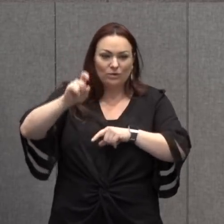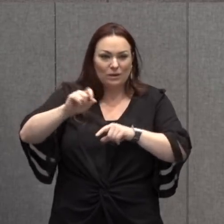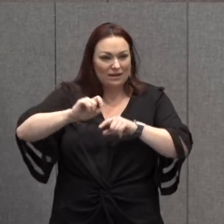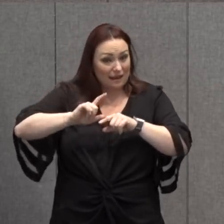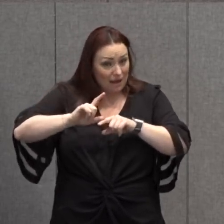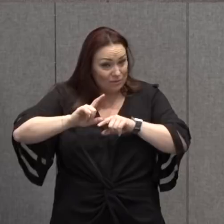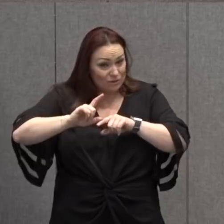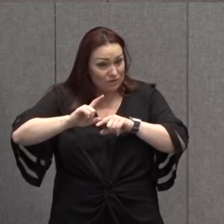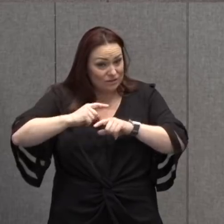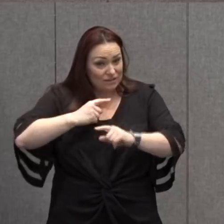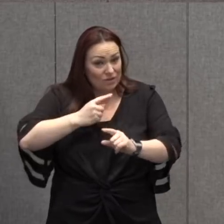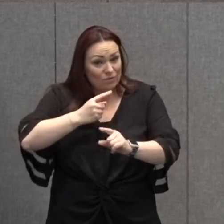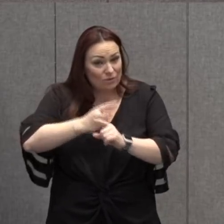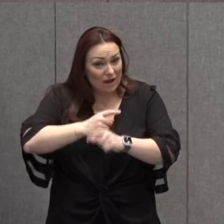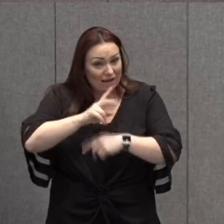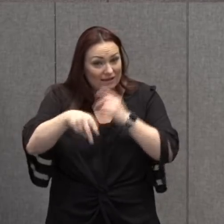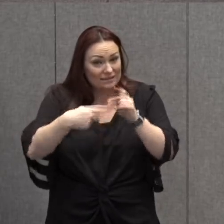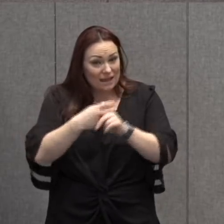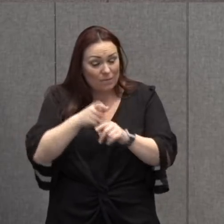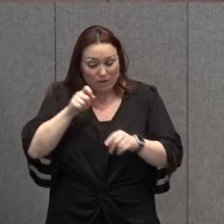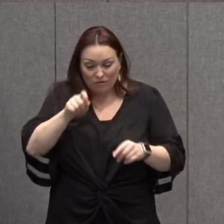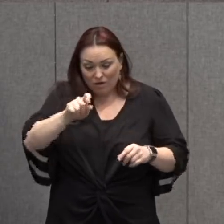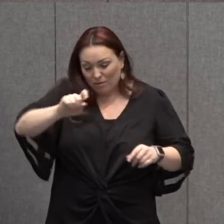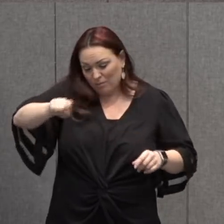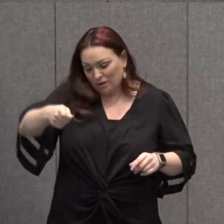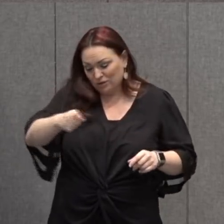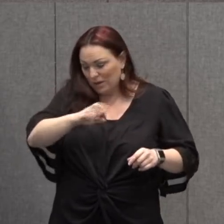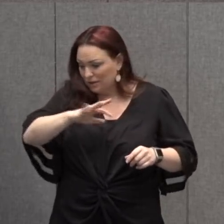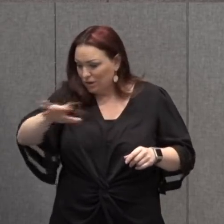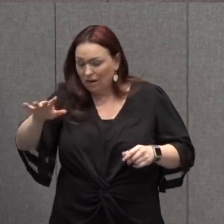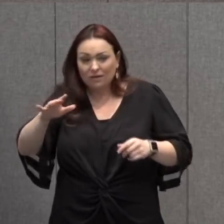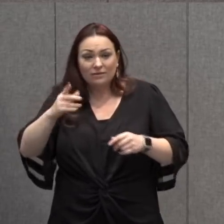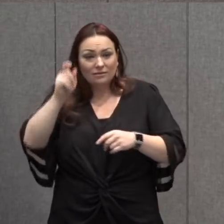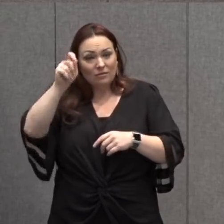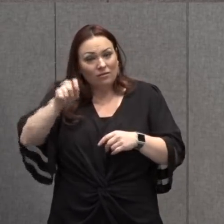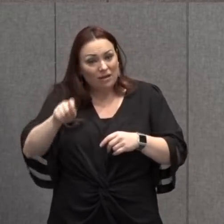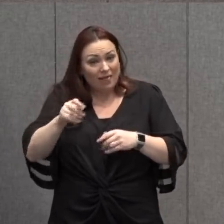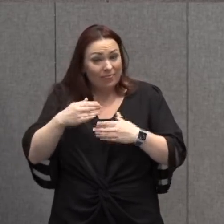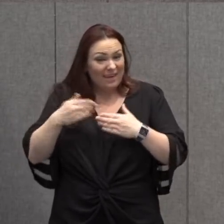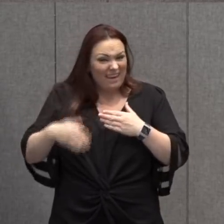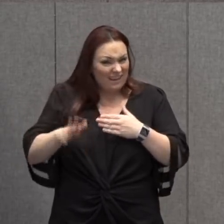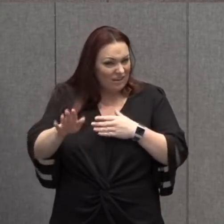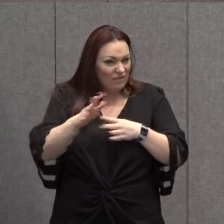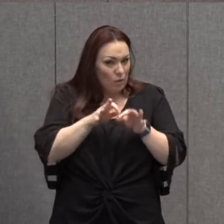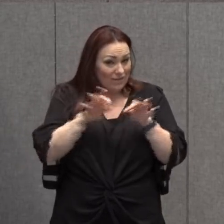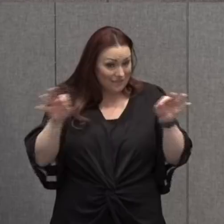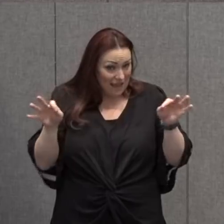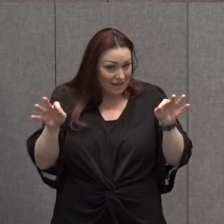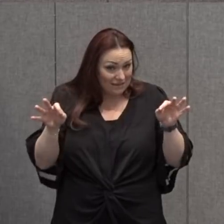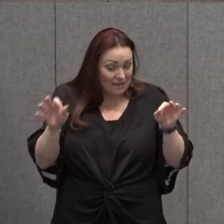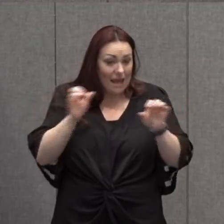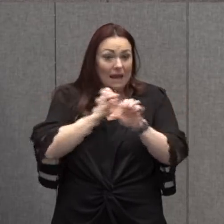You had the correct type of punctuation at the end of your sentences, and that you remembered to indent.